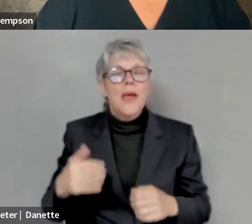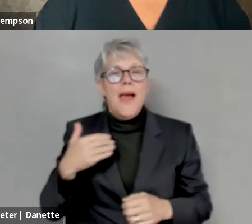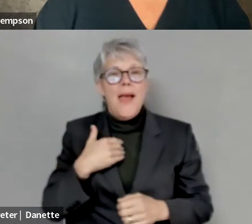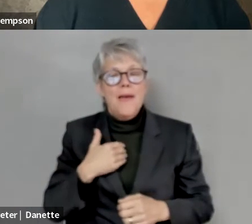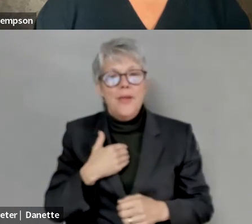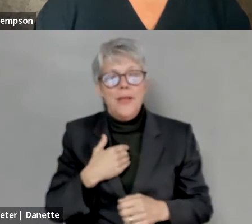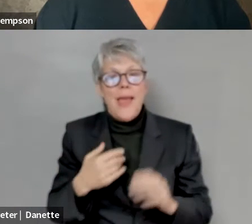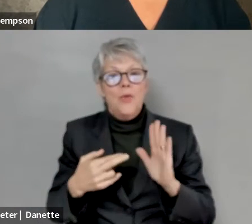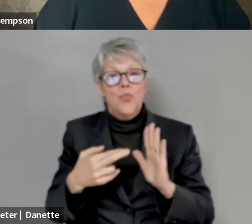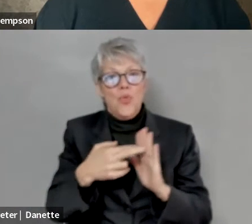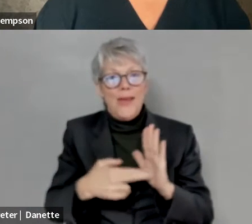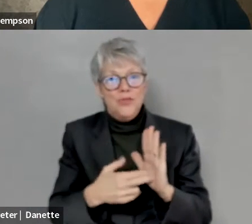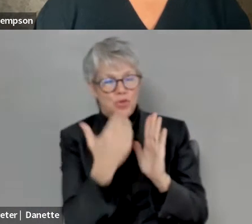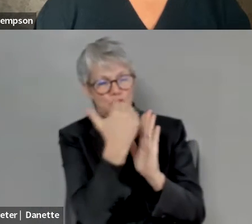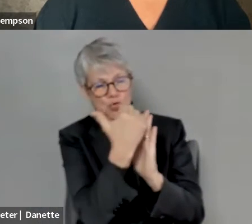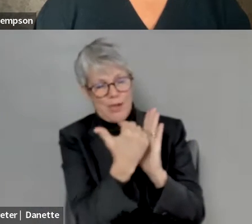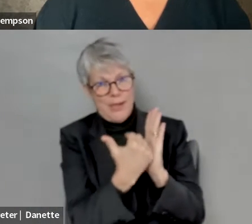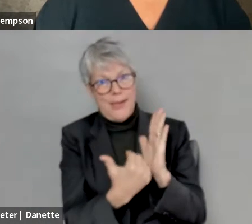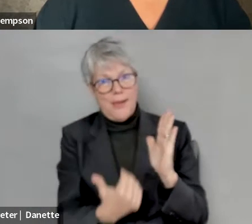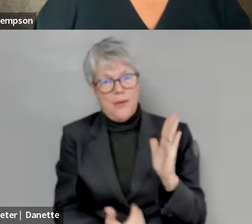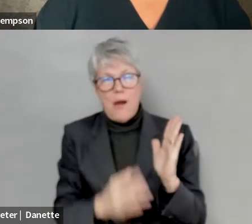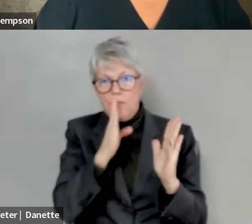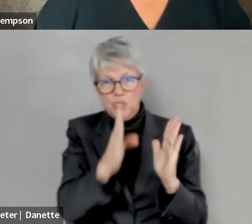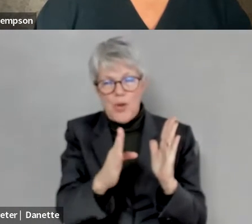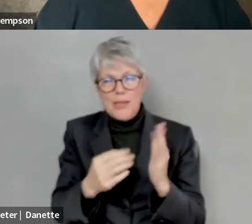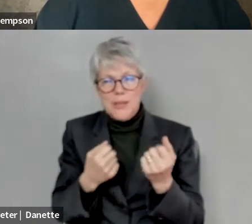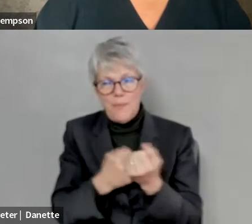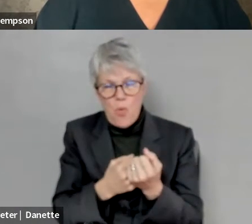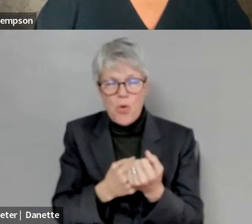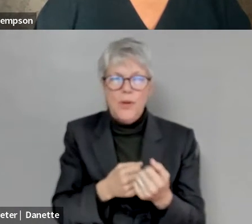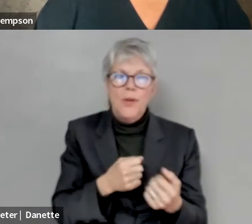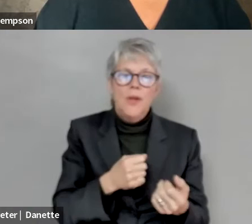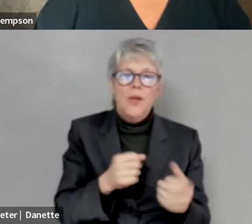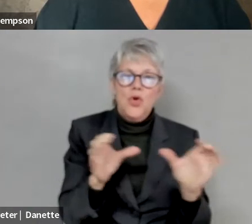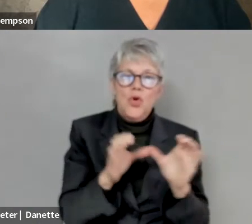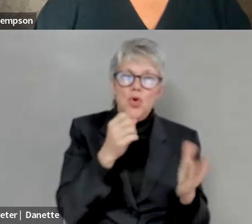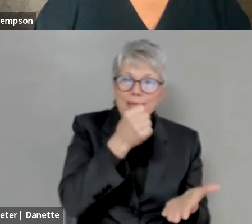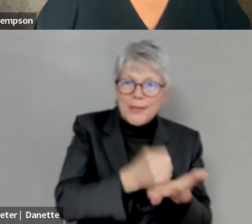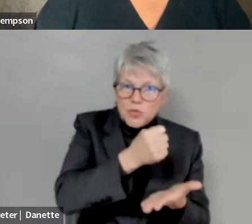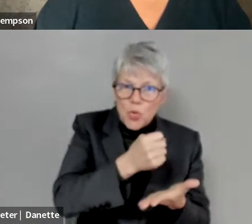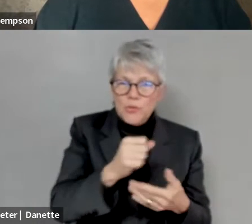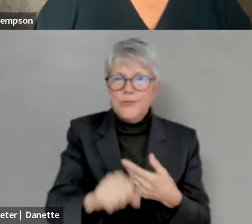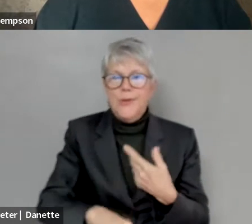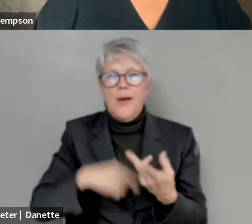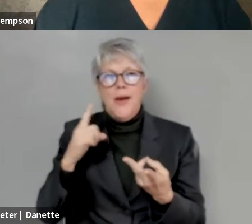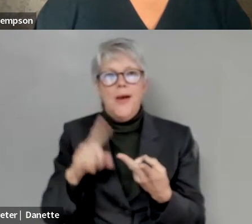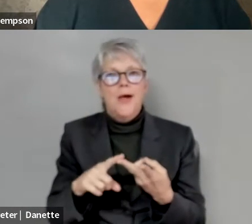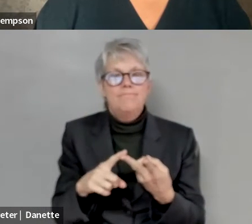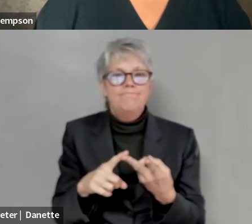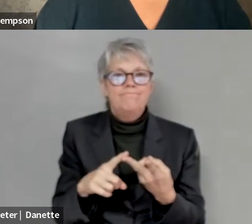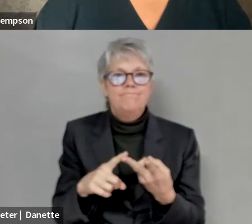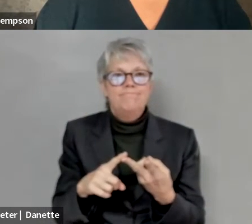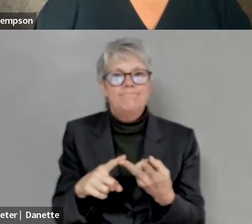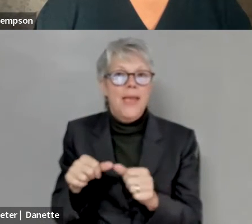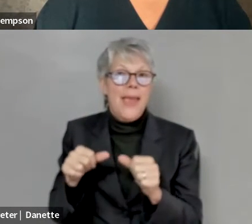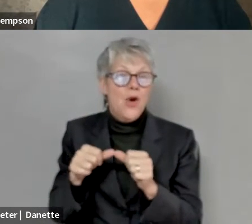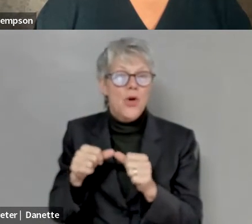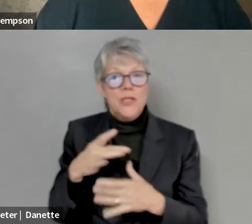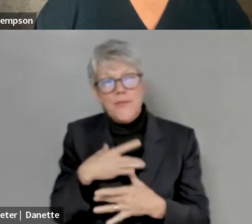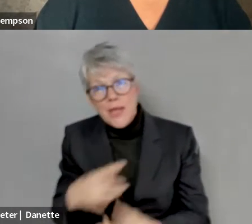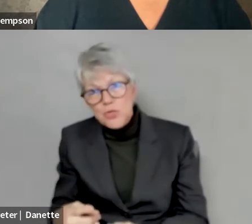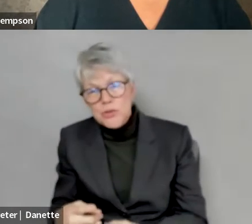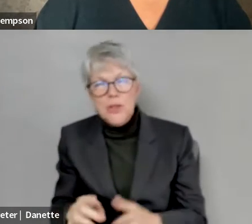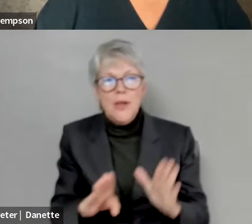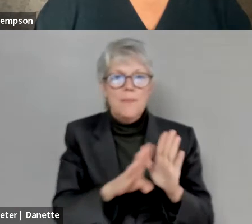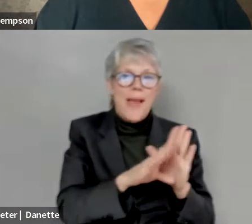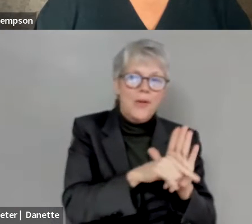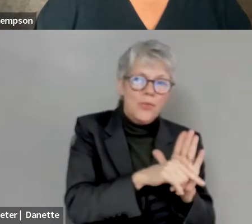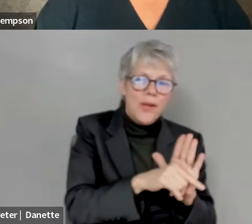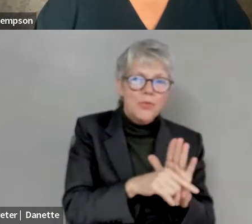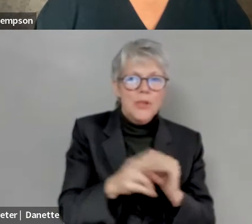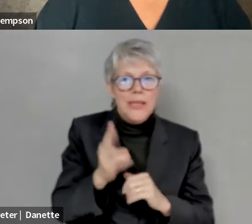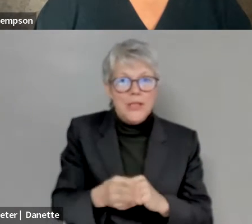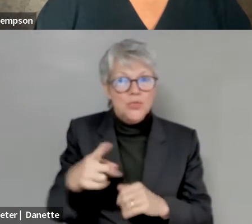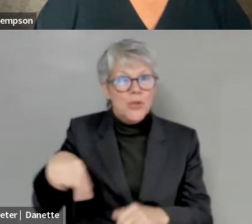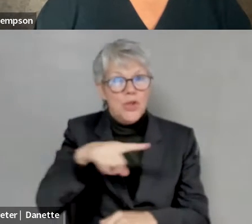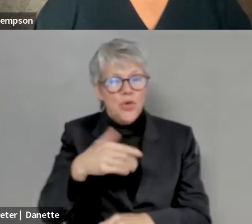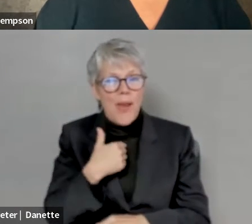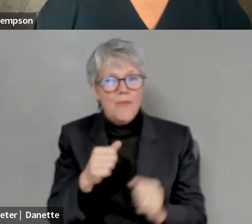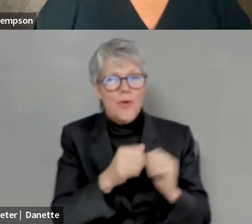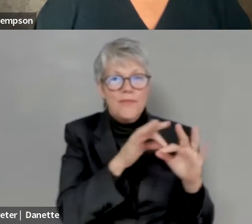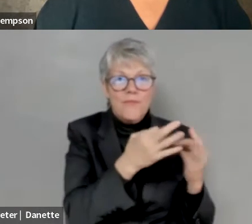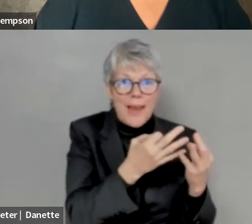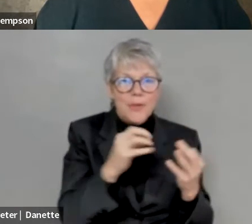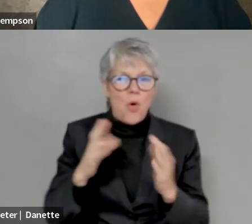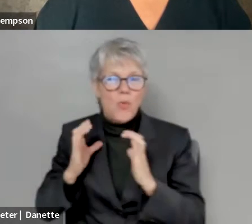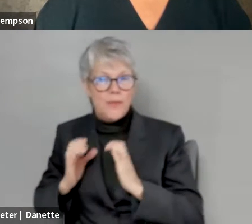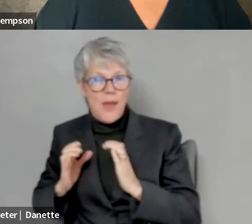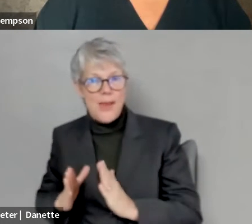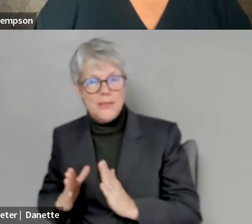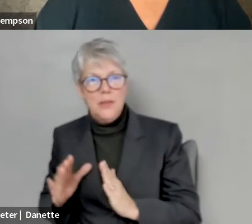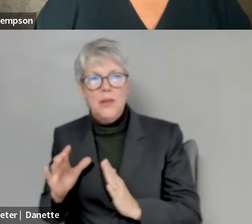Kelly Crosbie: so direct support professionals can assist their credentials, maybe in ah areas of interest or or background, or history that you not have with families and clients kind of like. Ah, an angel's less early again.